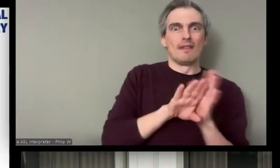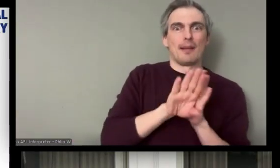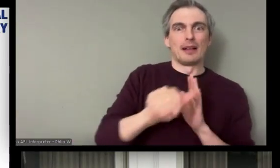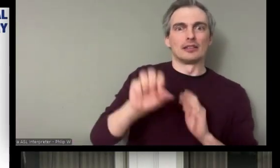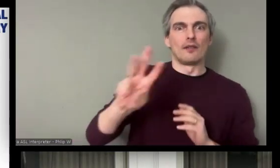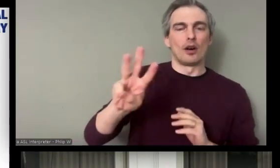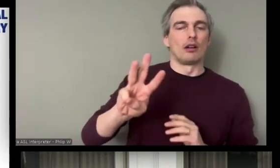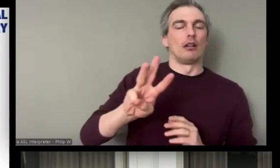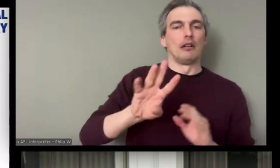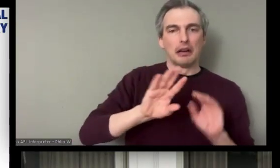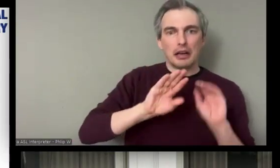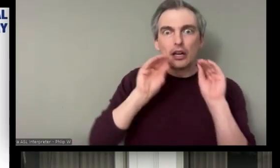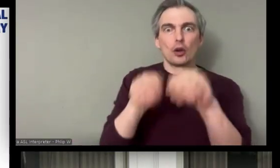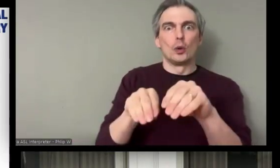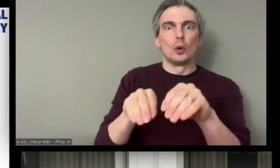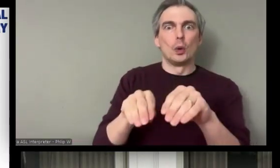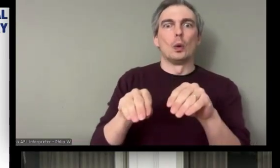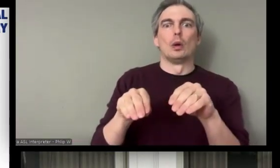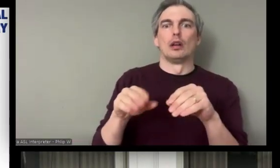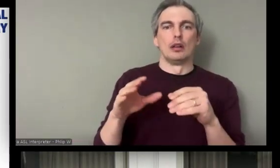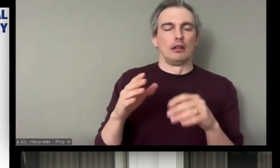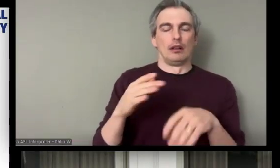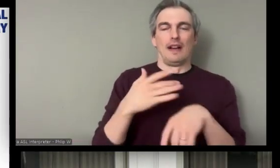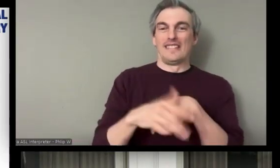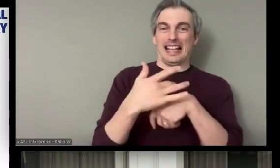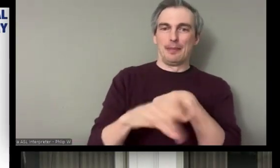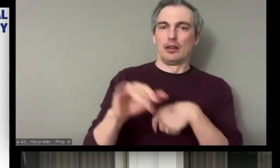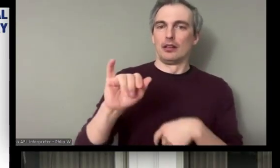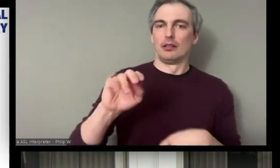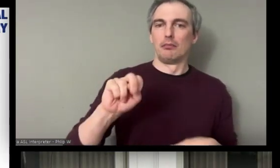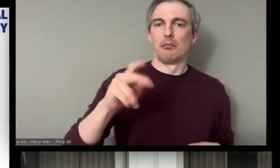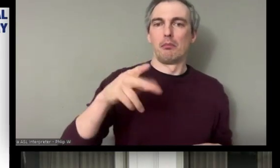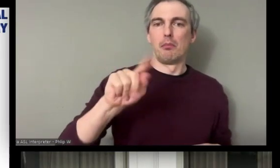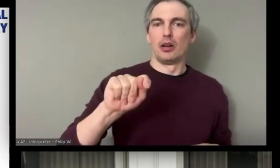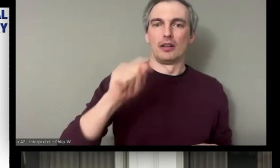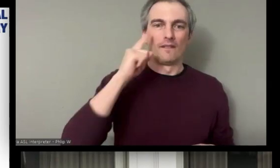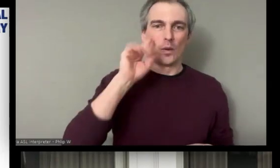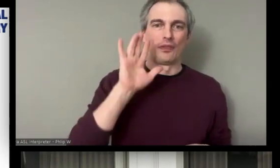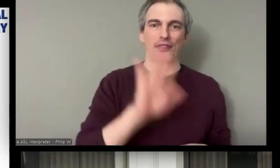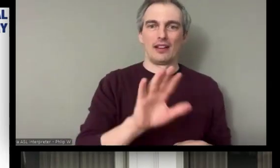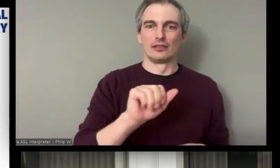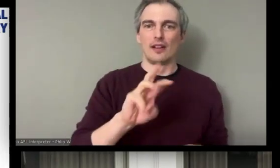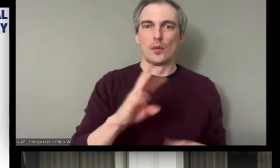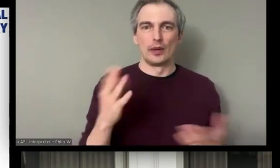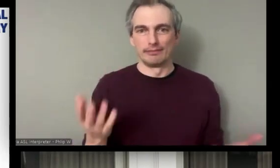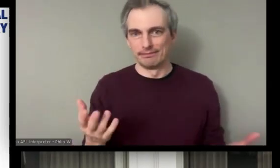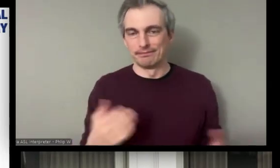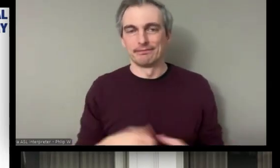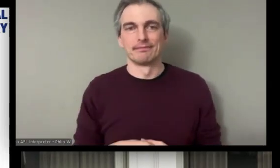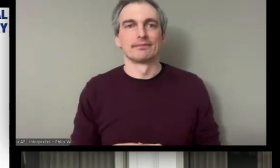Another thing that's really interesting about the design thing -- I guess I'm sort of presenting here from this -- a lot of comparing to web.